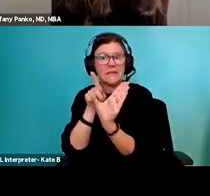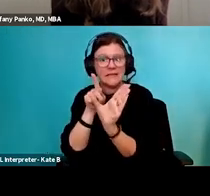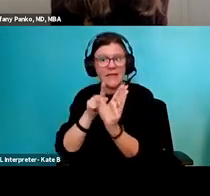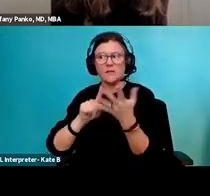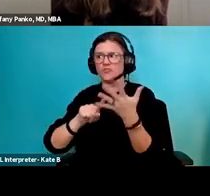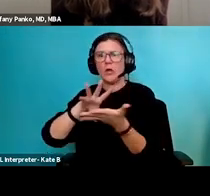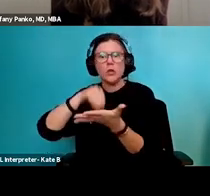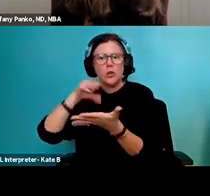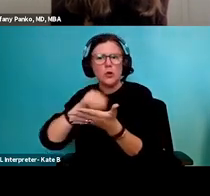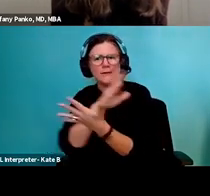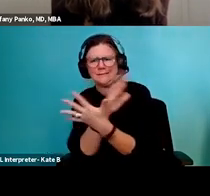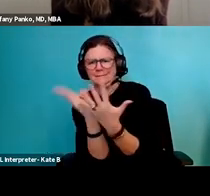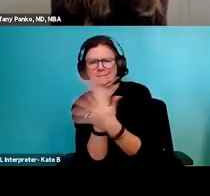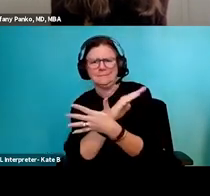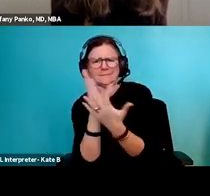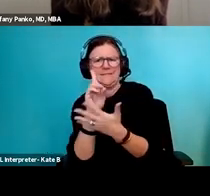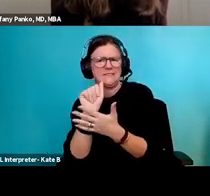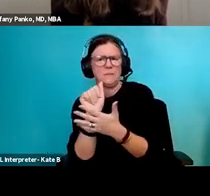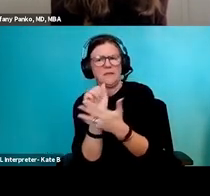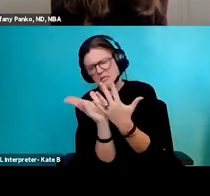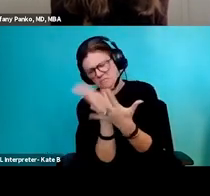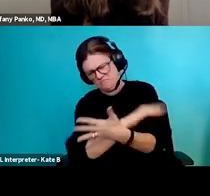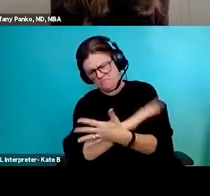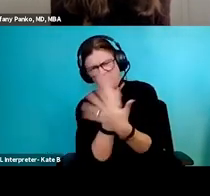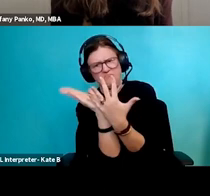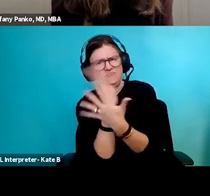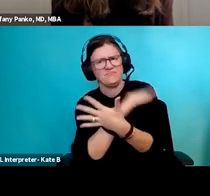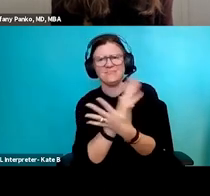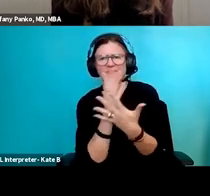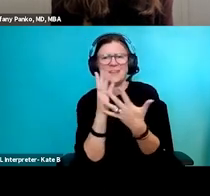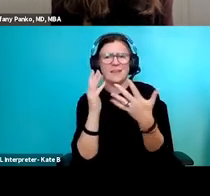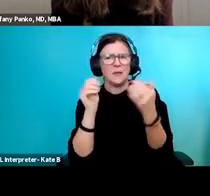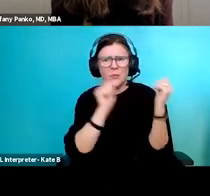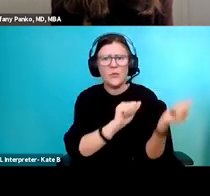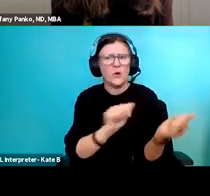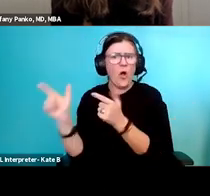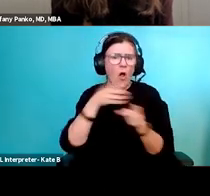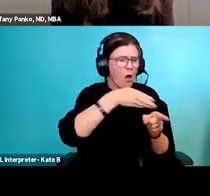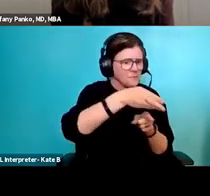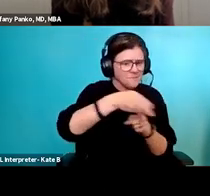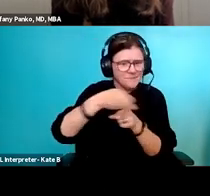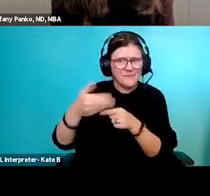learning, intellectual and develop mental, these are all areas that have different issues